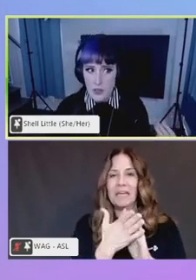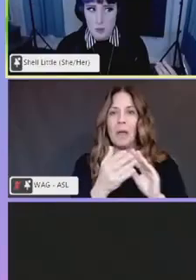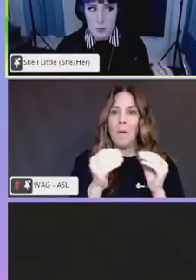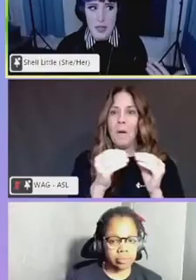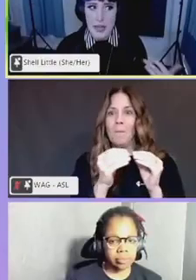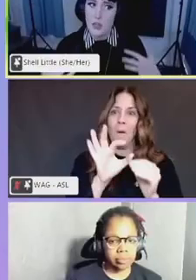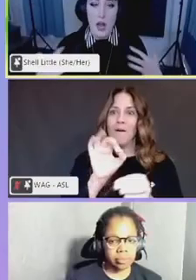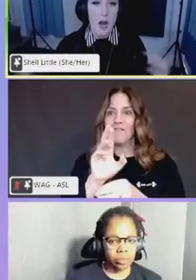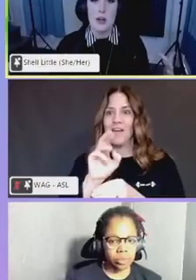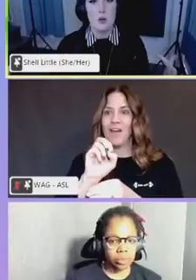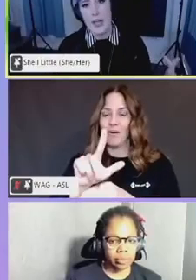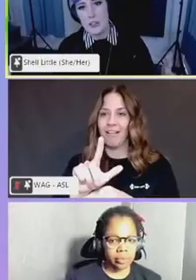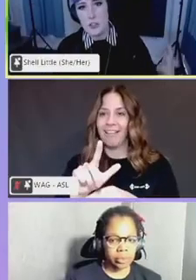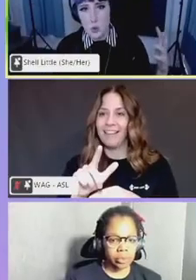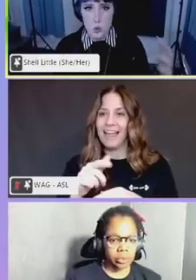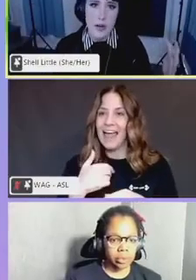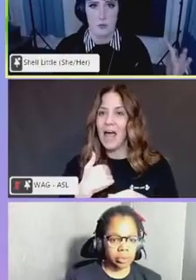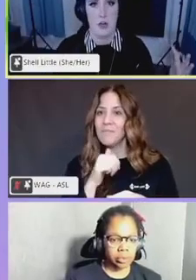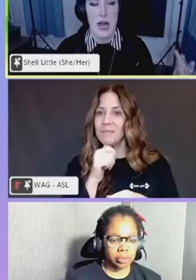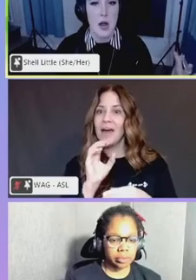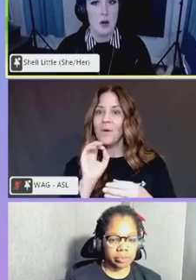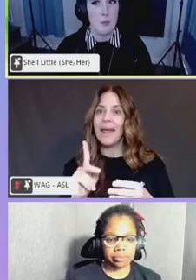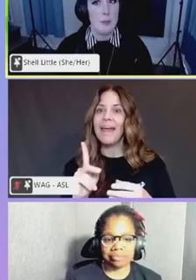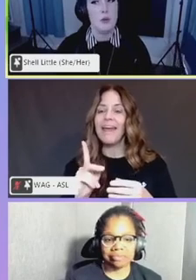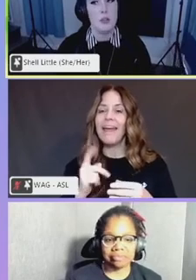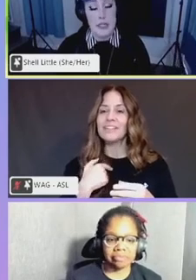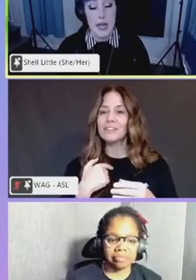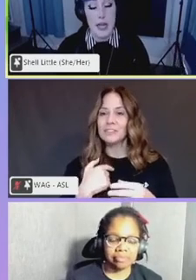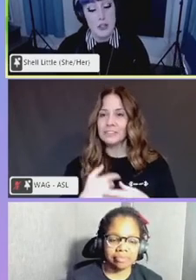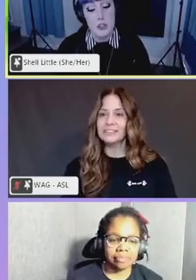do in the office? So we have a this to my talking about mental health